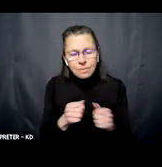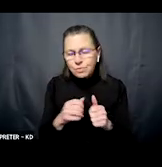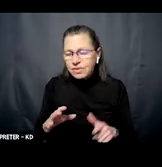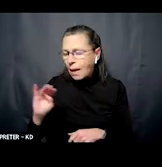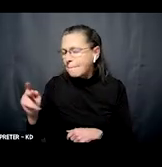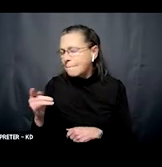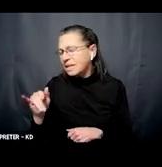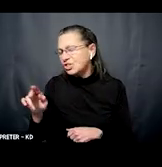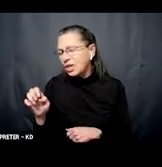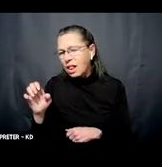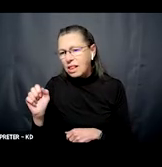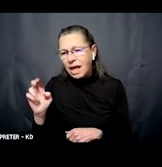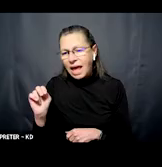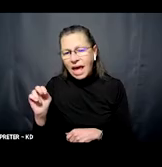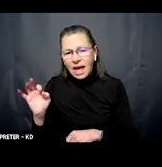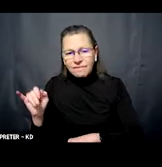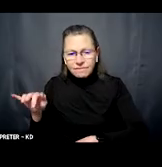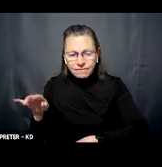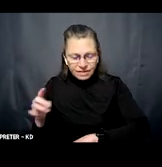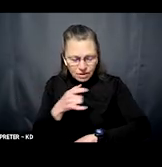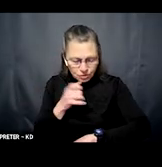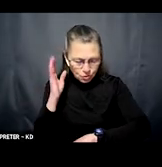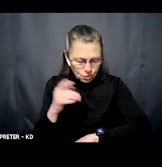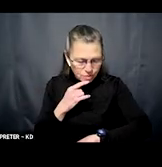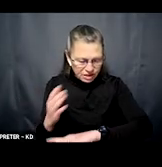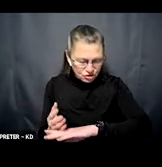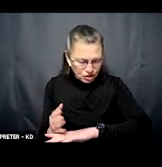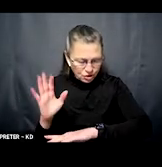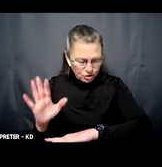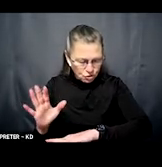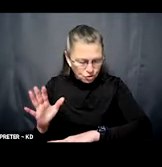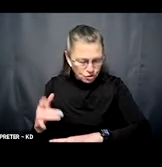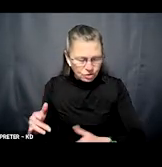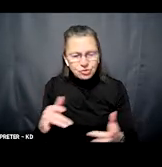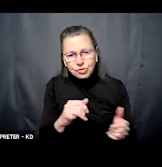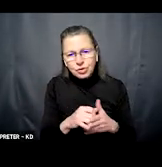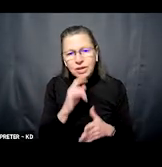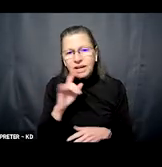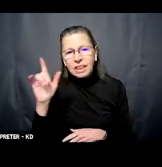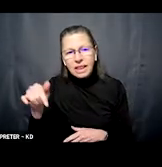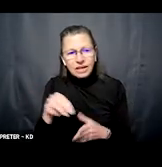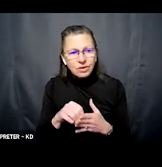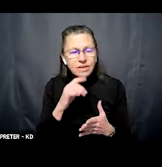who’s going to be sharing her journey later in this presentation as well as